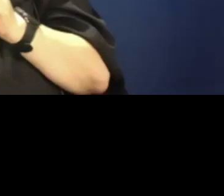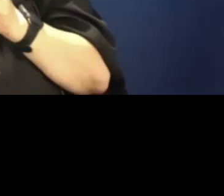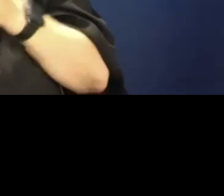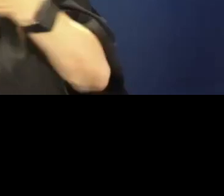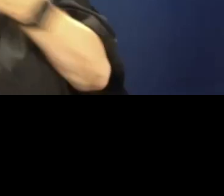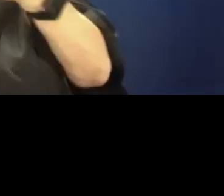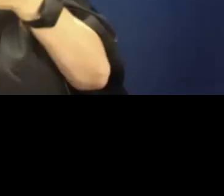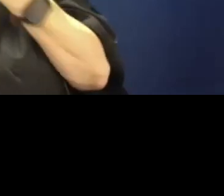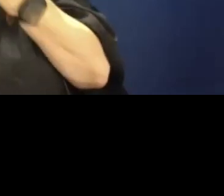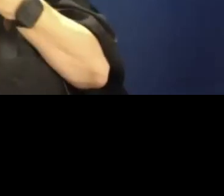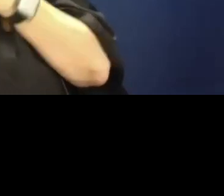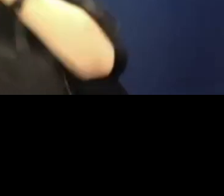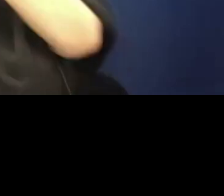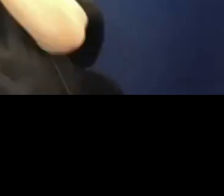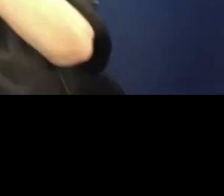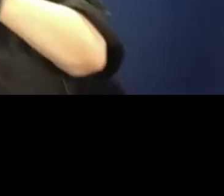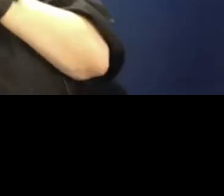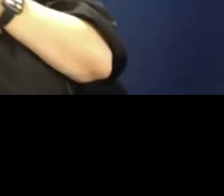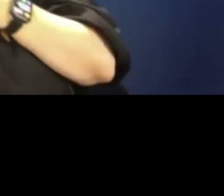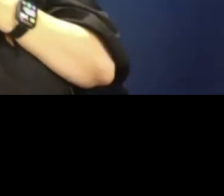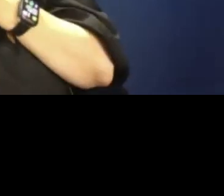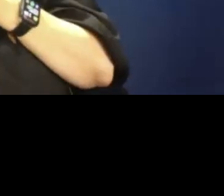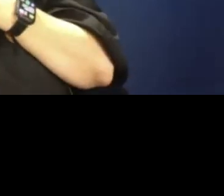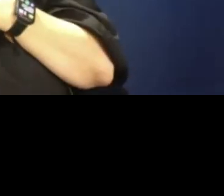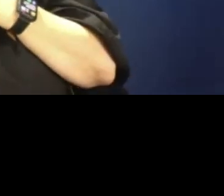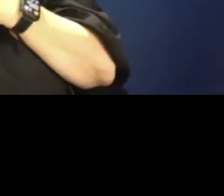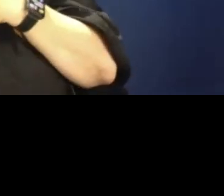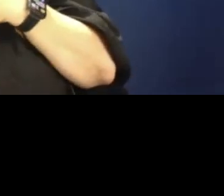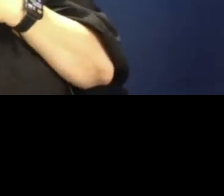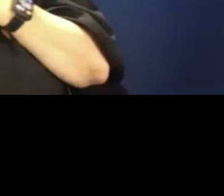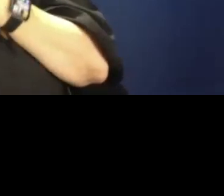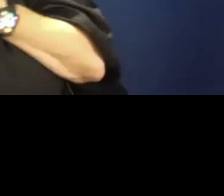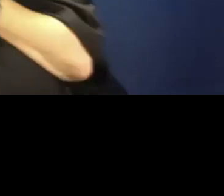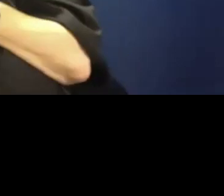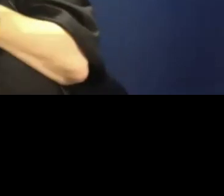few weeks as that comes out. I have volunteered any any help that we could give those folks.